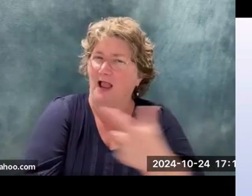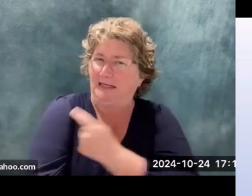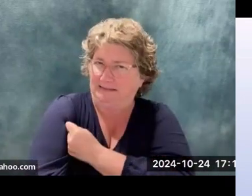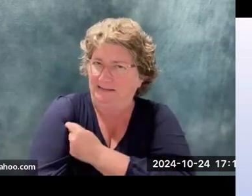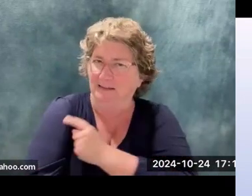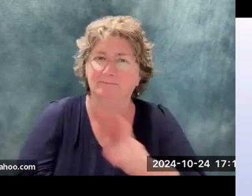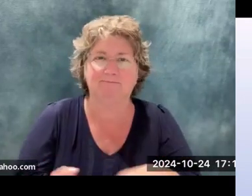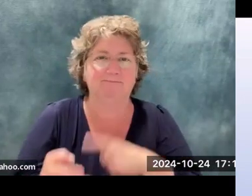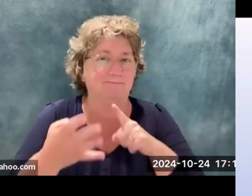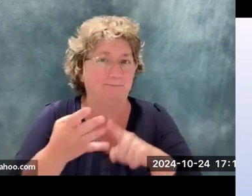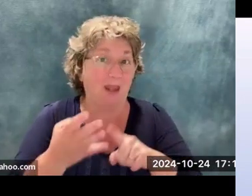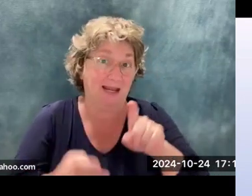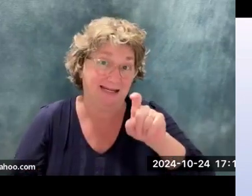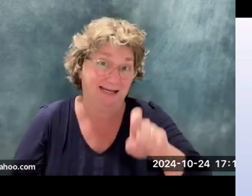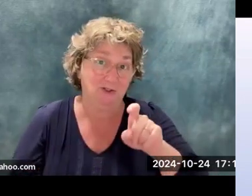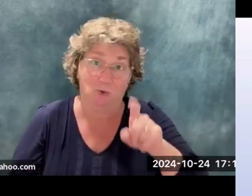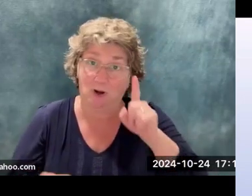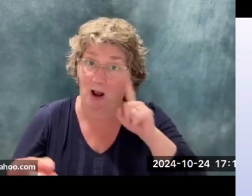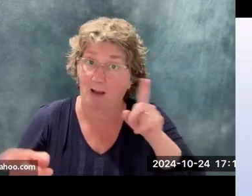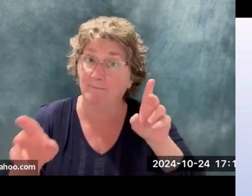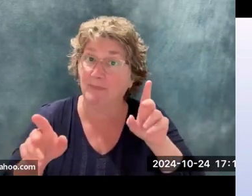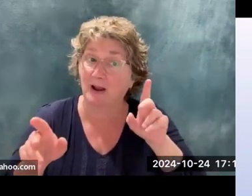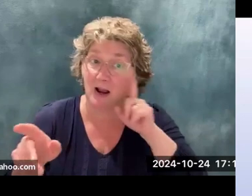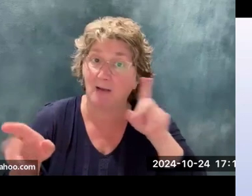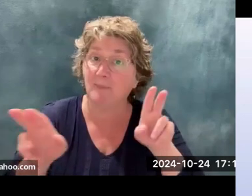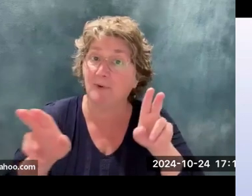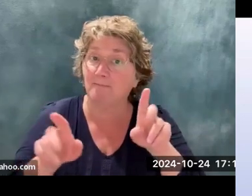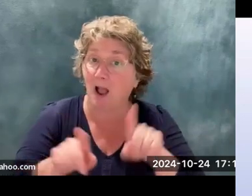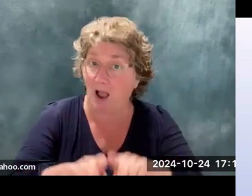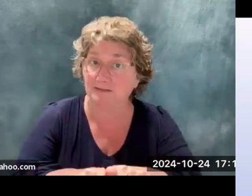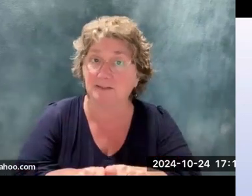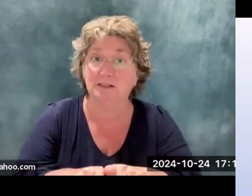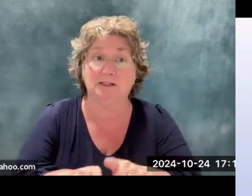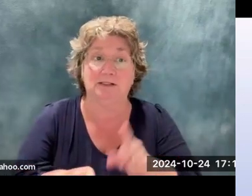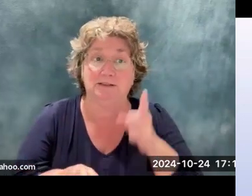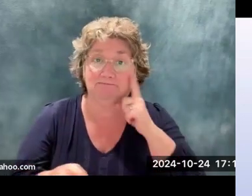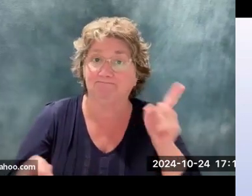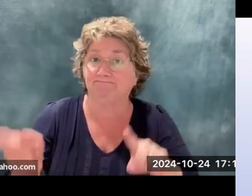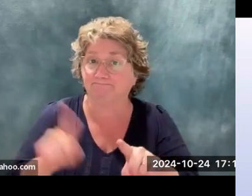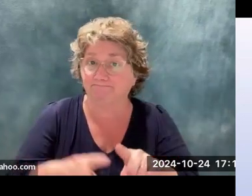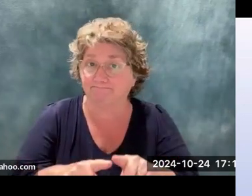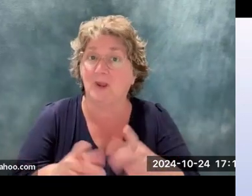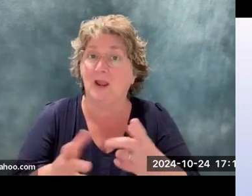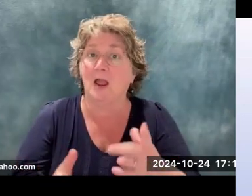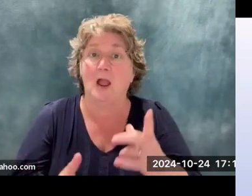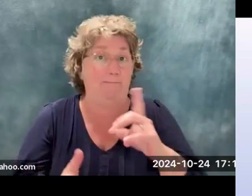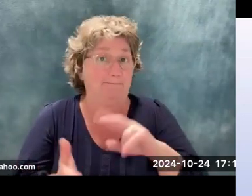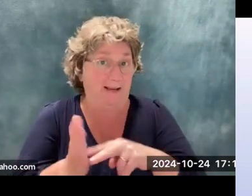We have to get a vaccine for our child, not only to protect them, but to protect others.